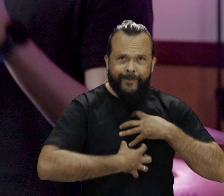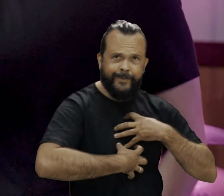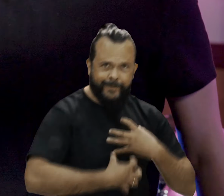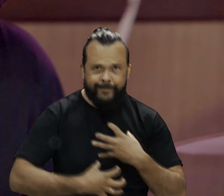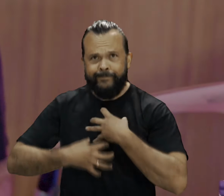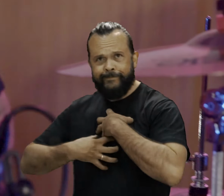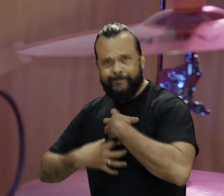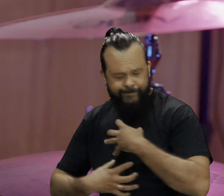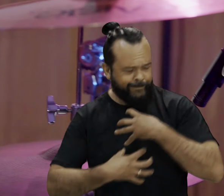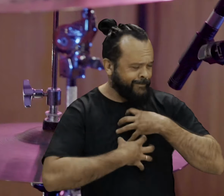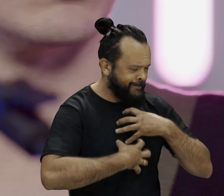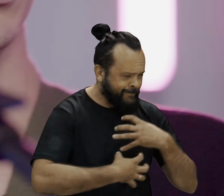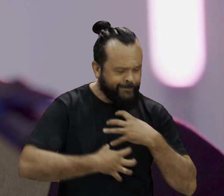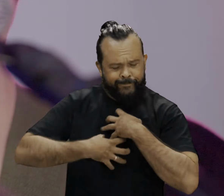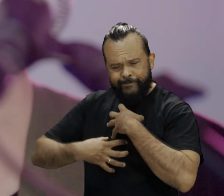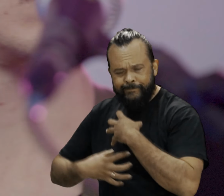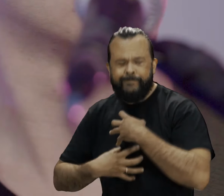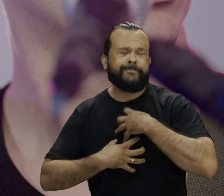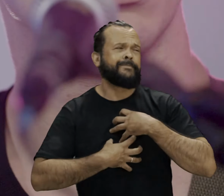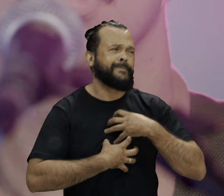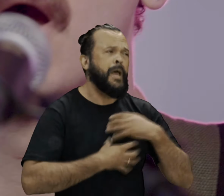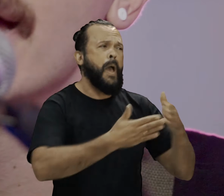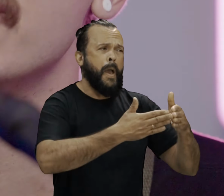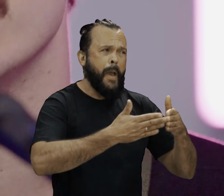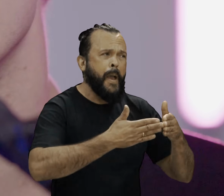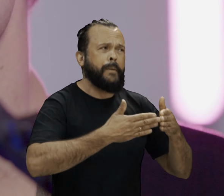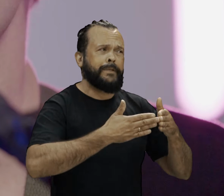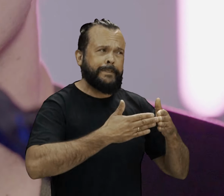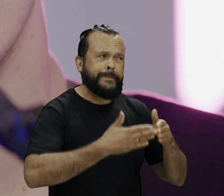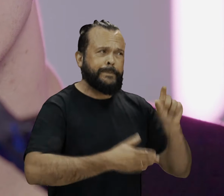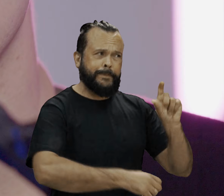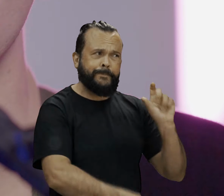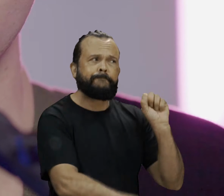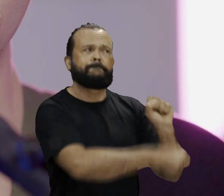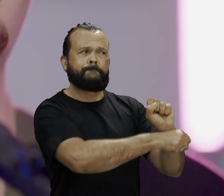And I ask you for a little more time